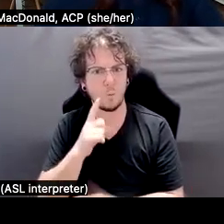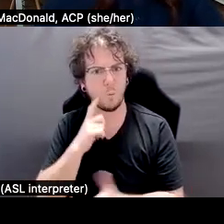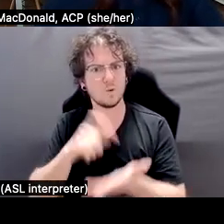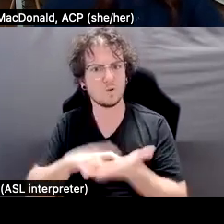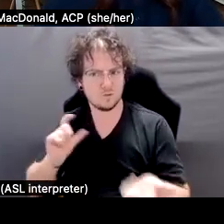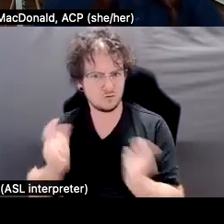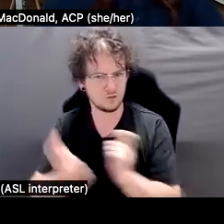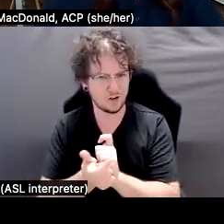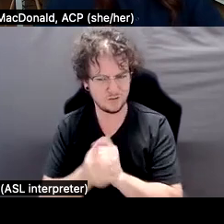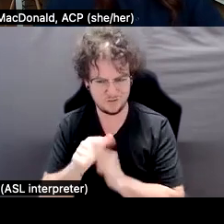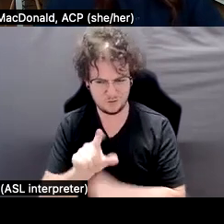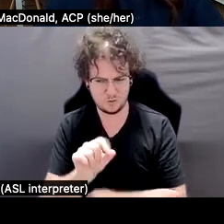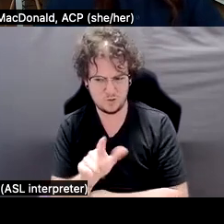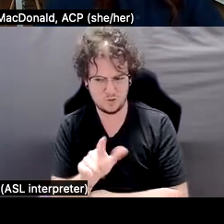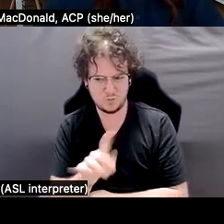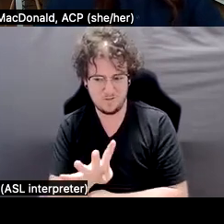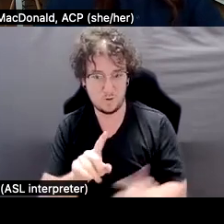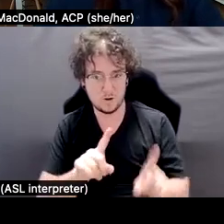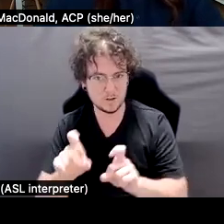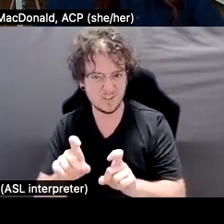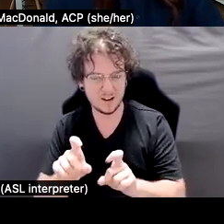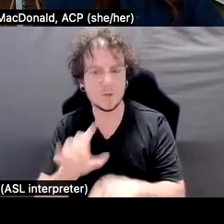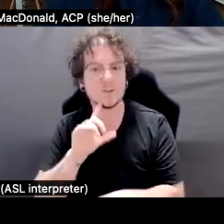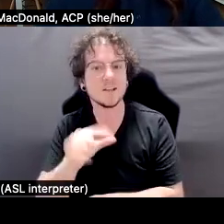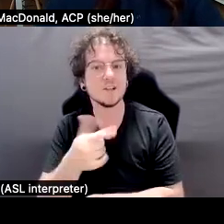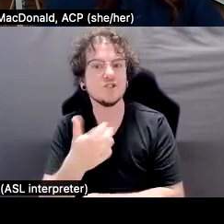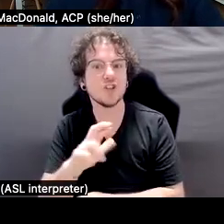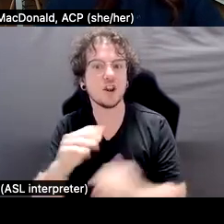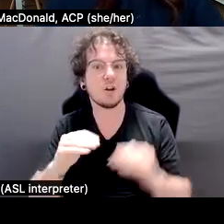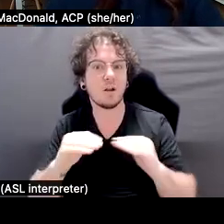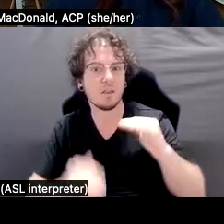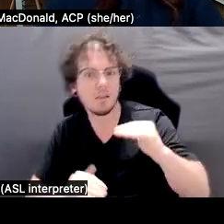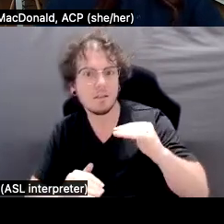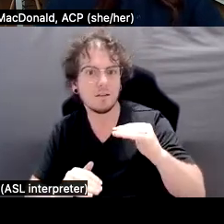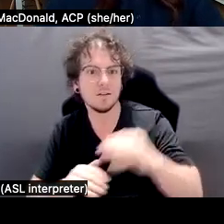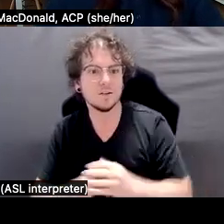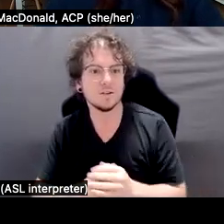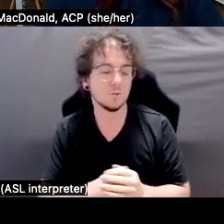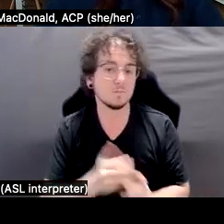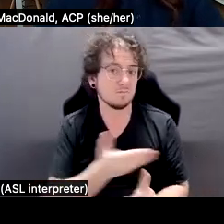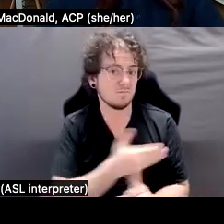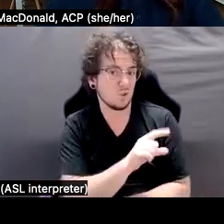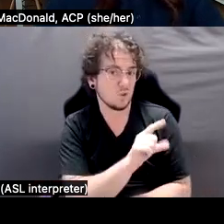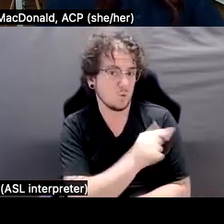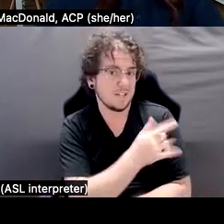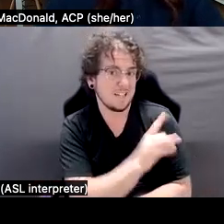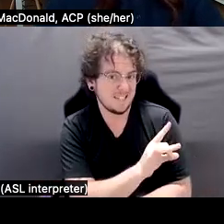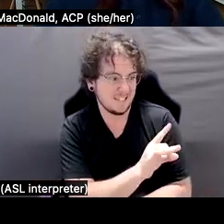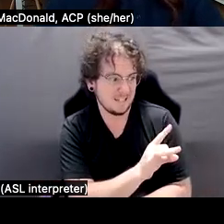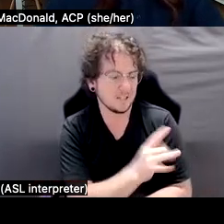the gender pay gap. So, in 2018, in the Quill & Quire survey, women in publishing earned on